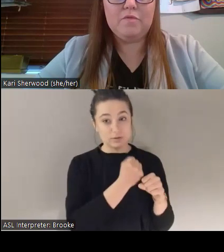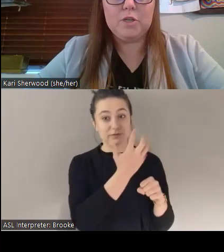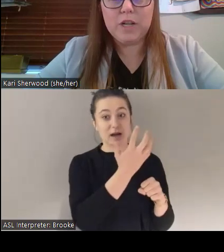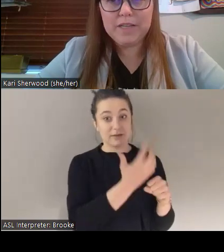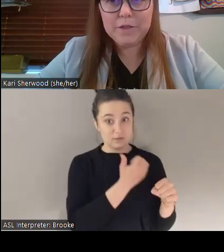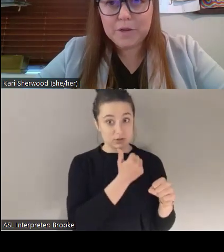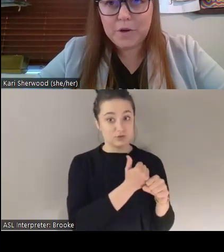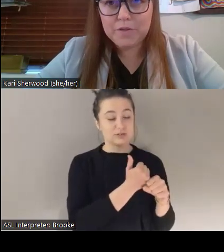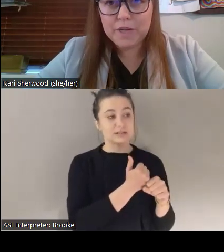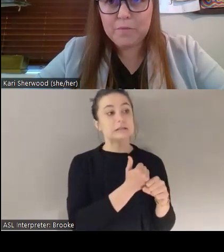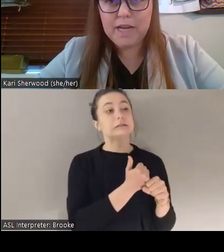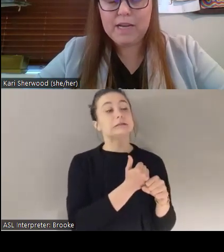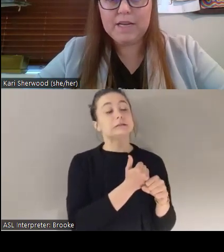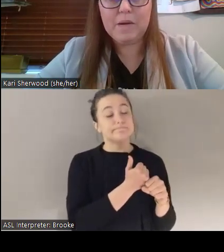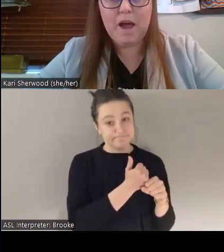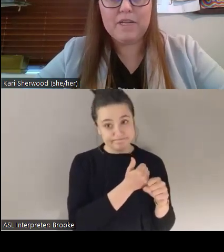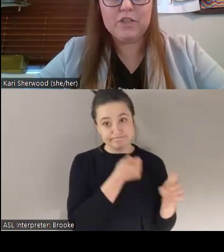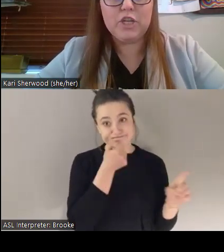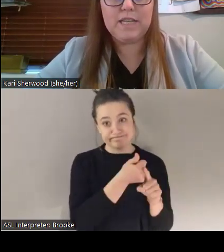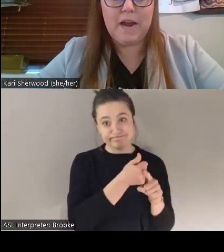unfortunately due to COVID, we ended up having to shut